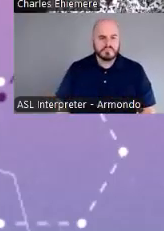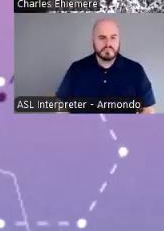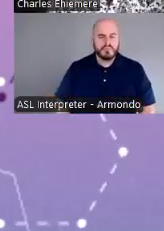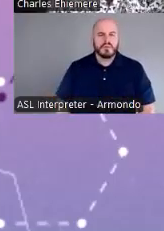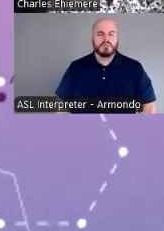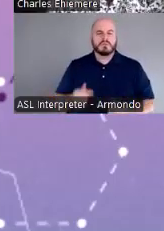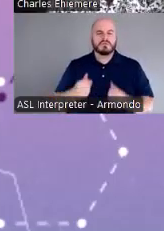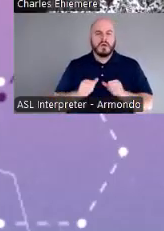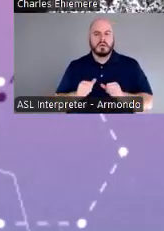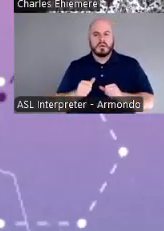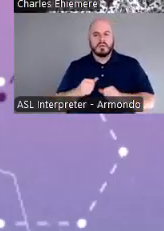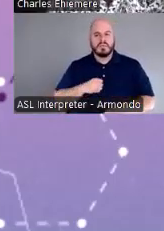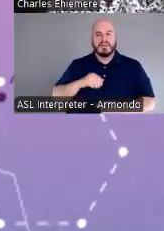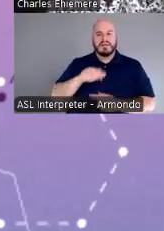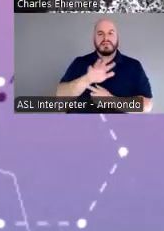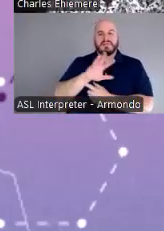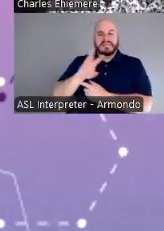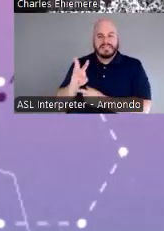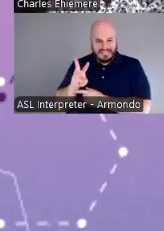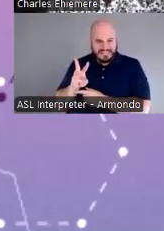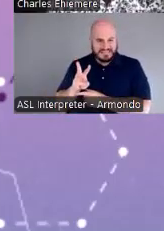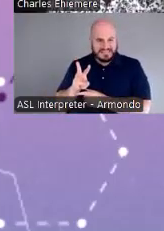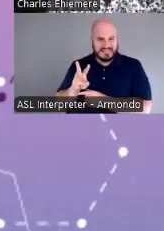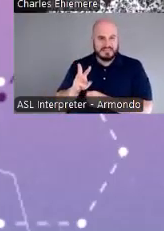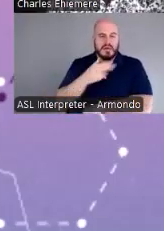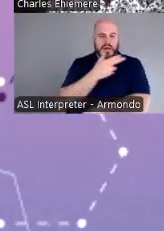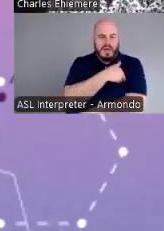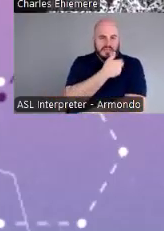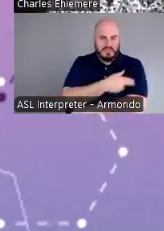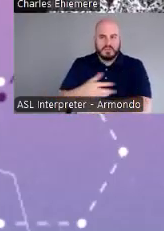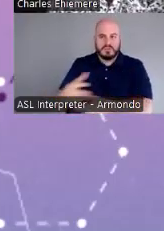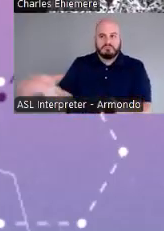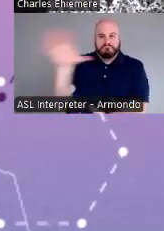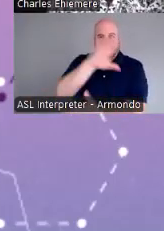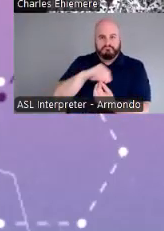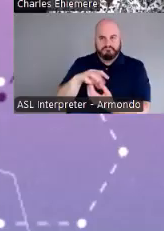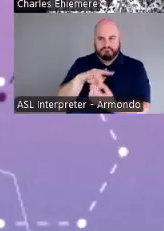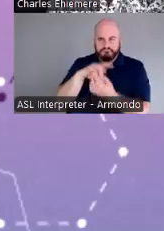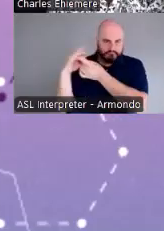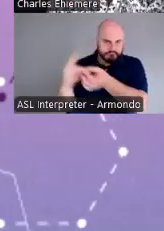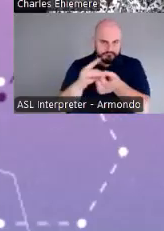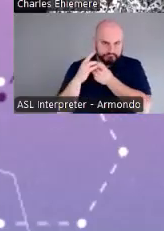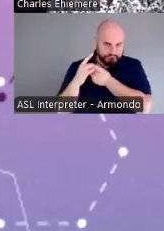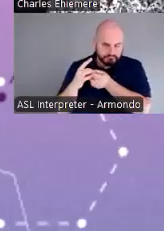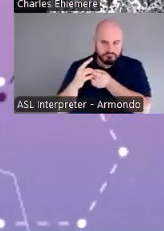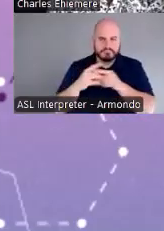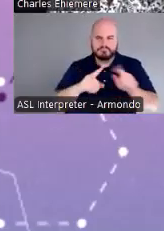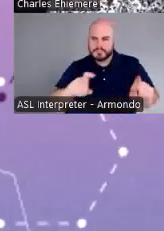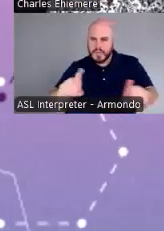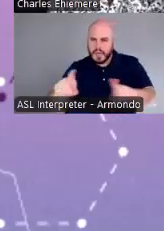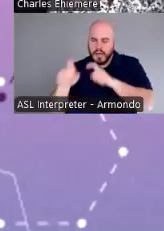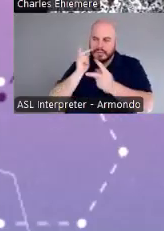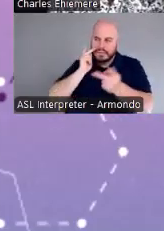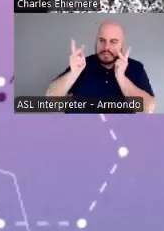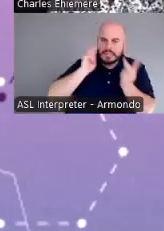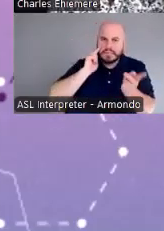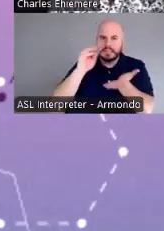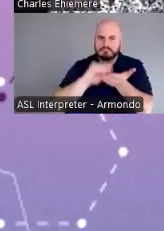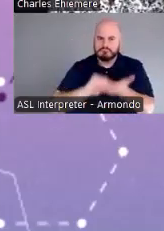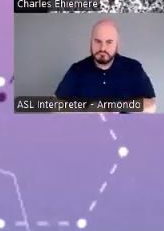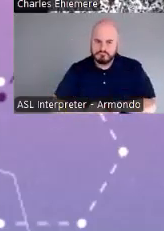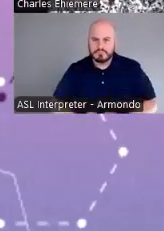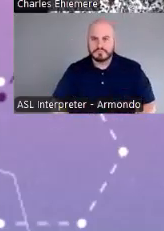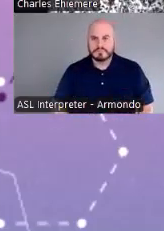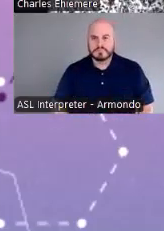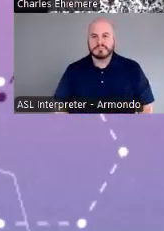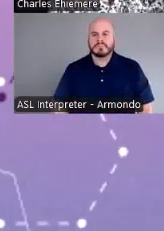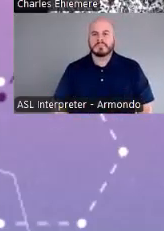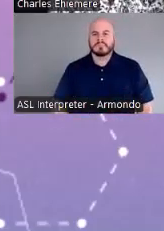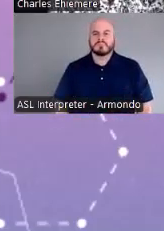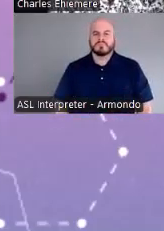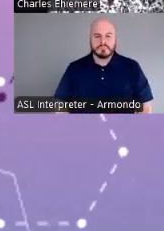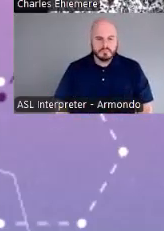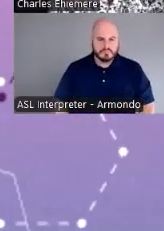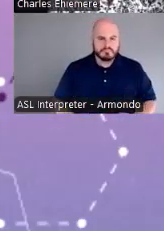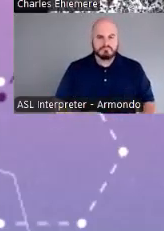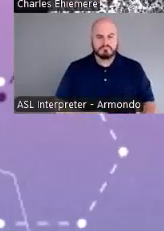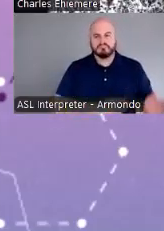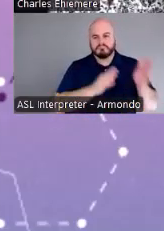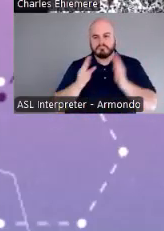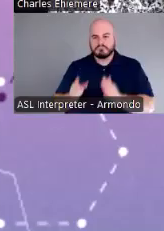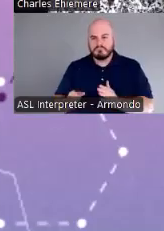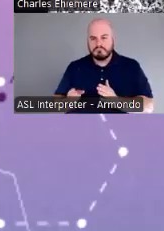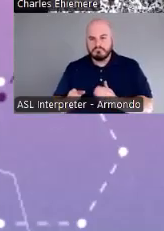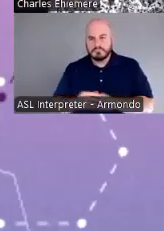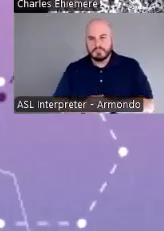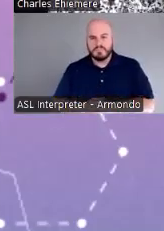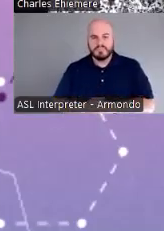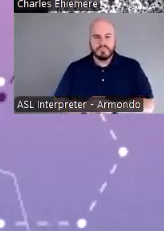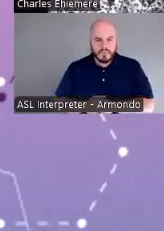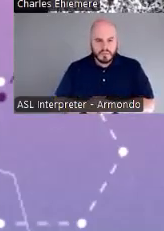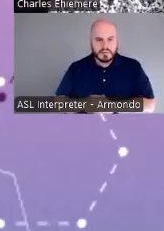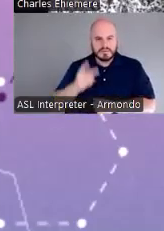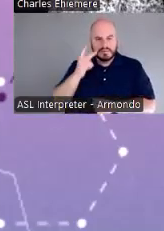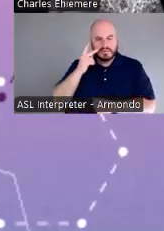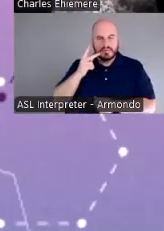A total of 56 hospitals participated in this process.